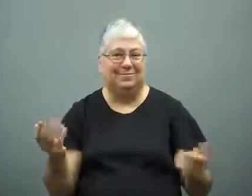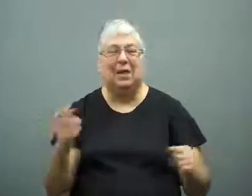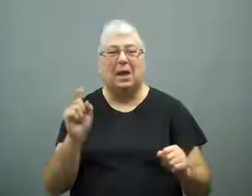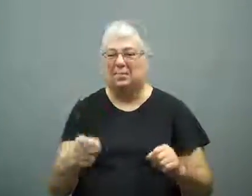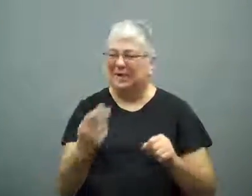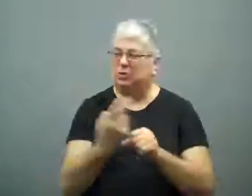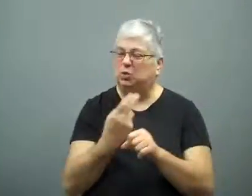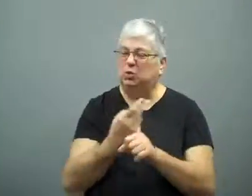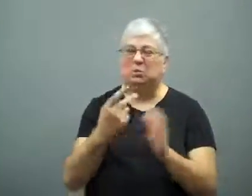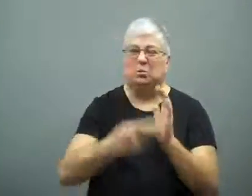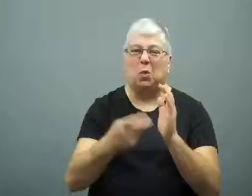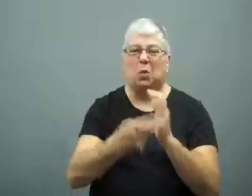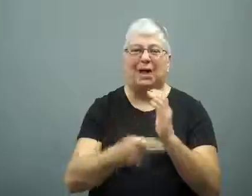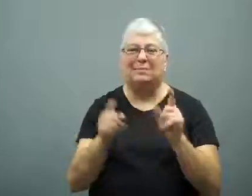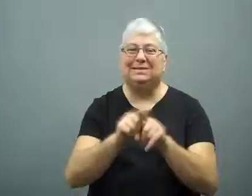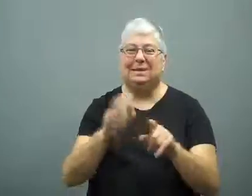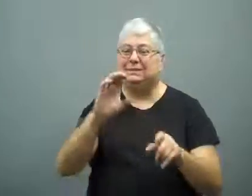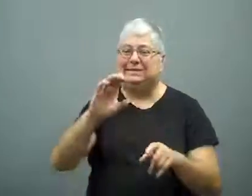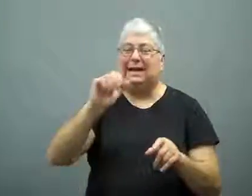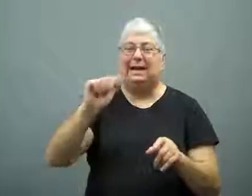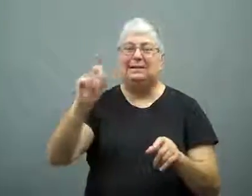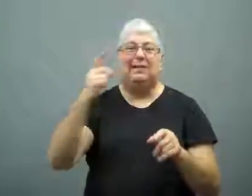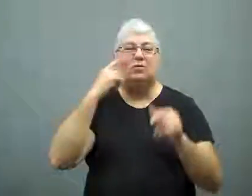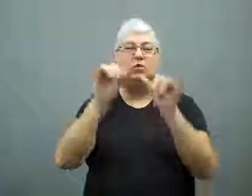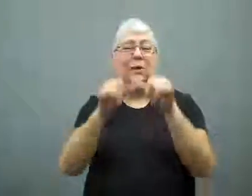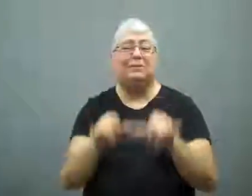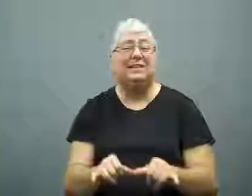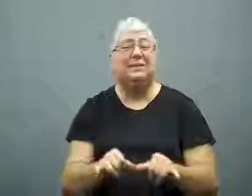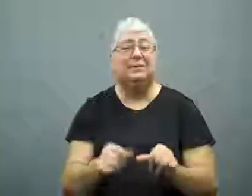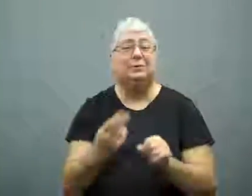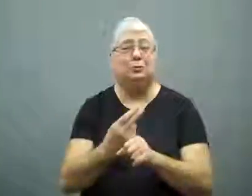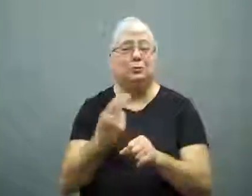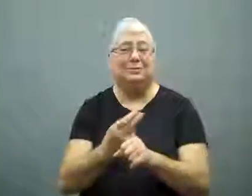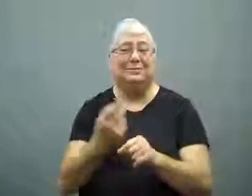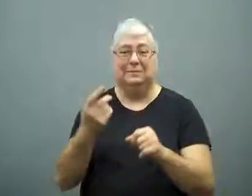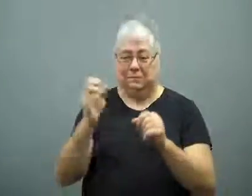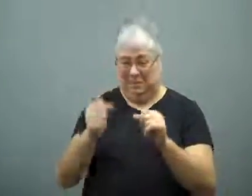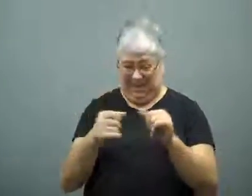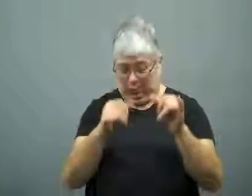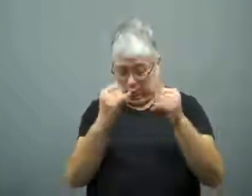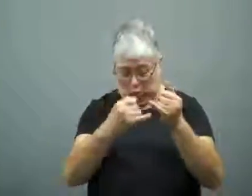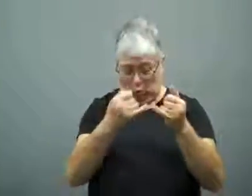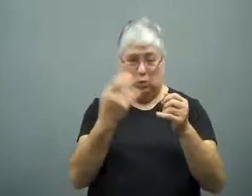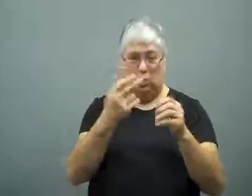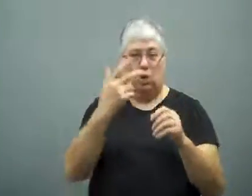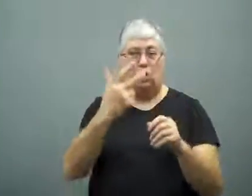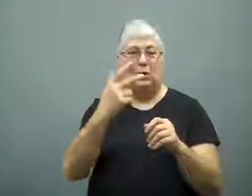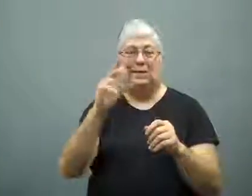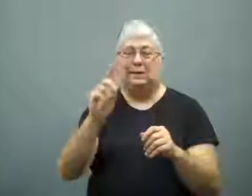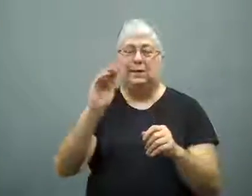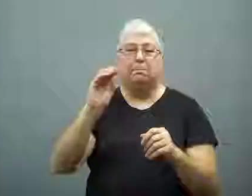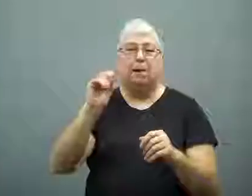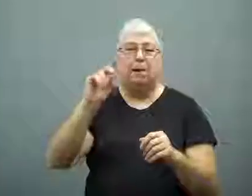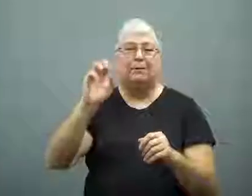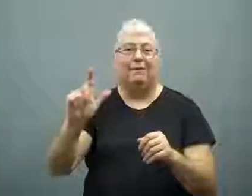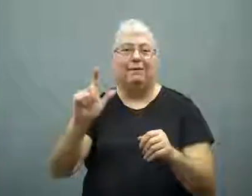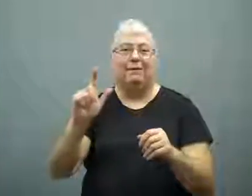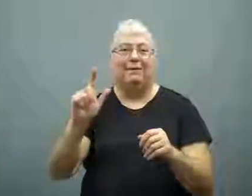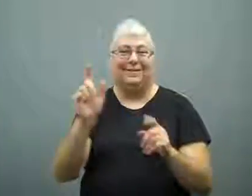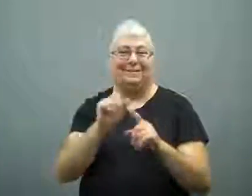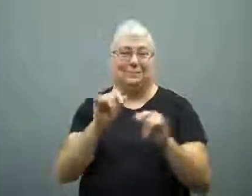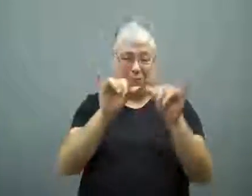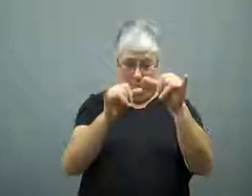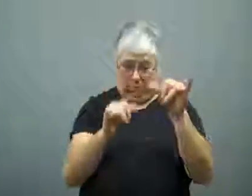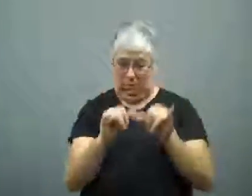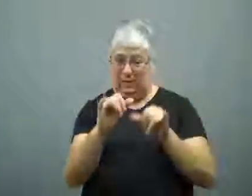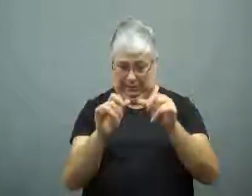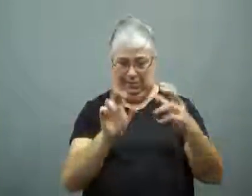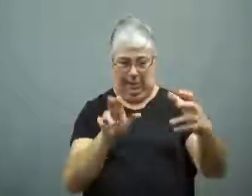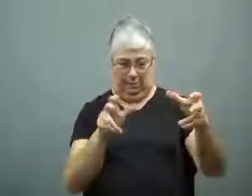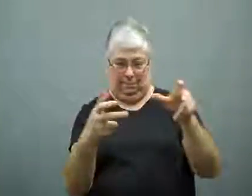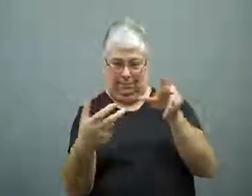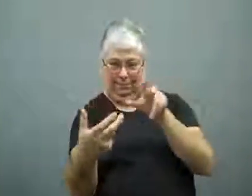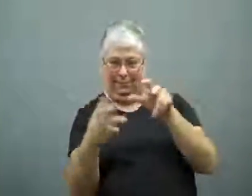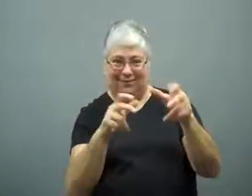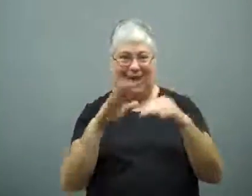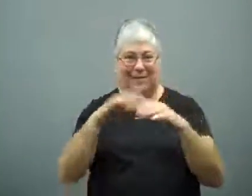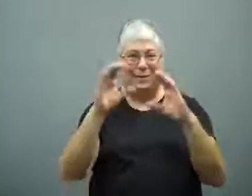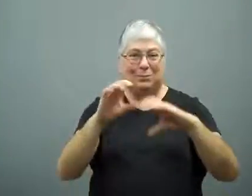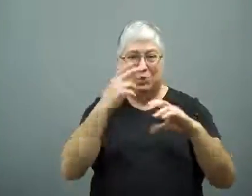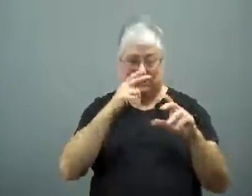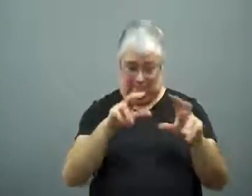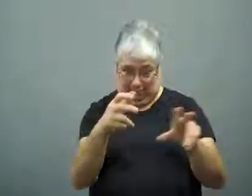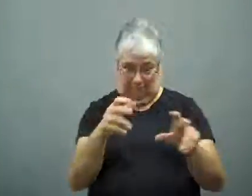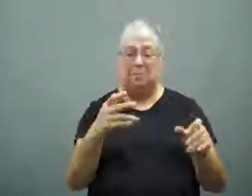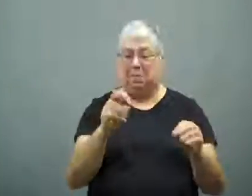A CAD program commonly used for drafting is used to design a 3D model.